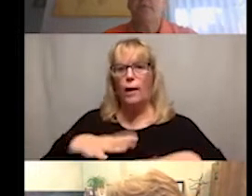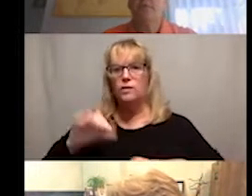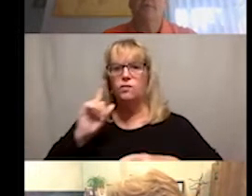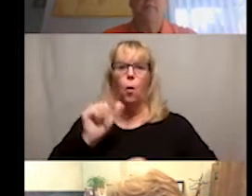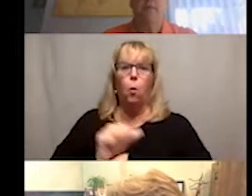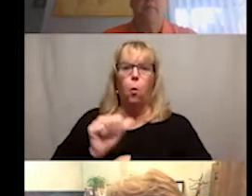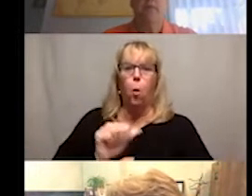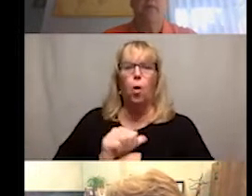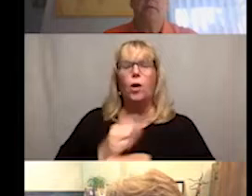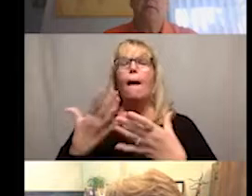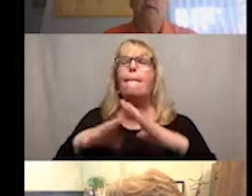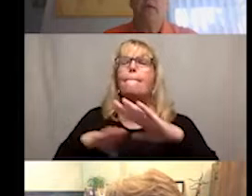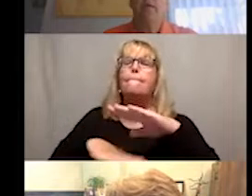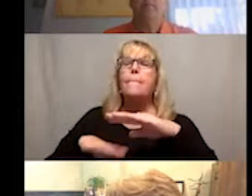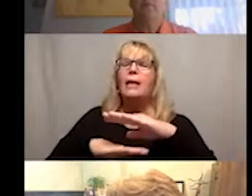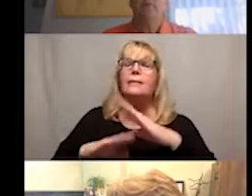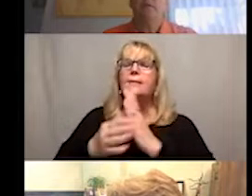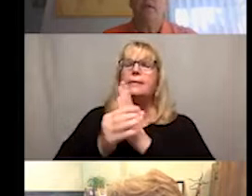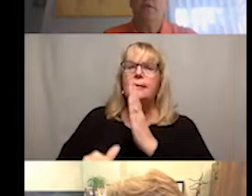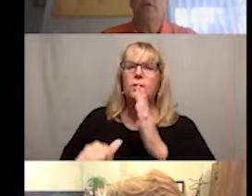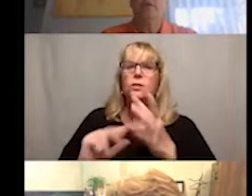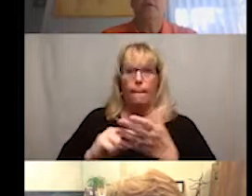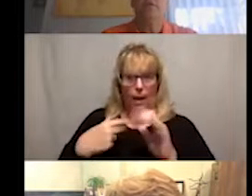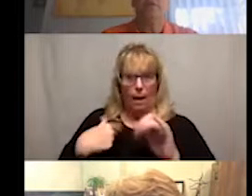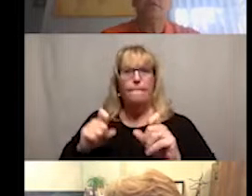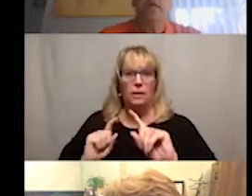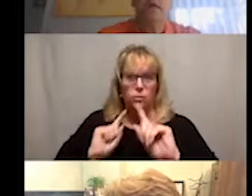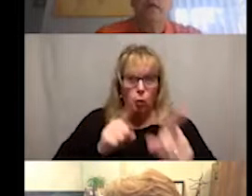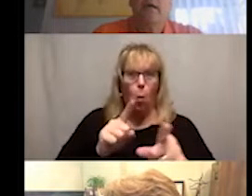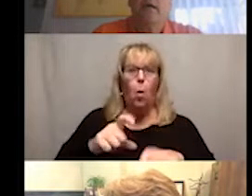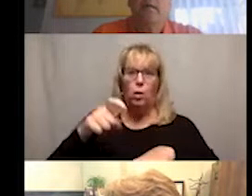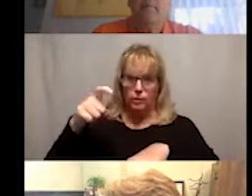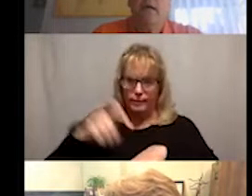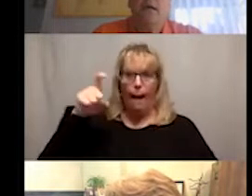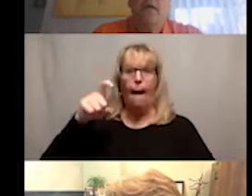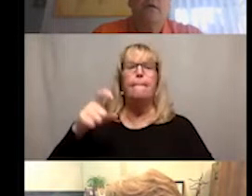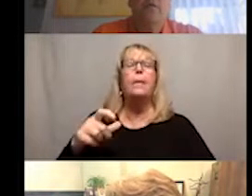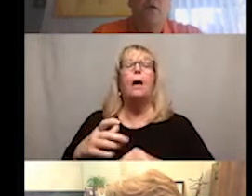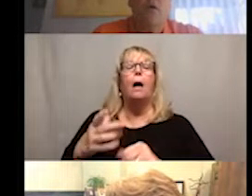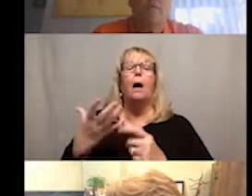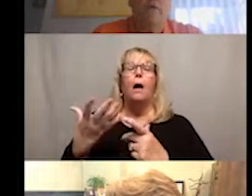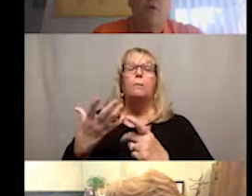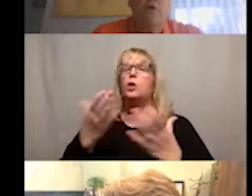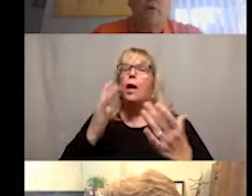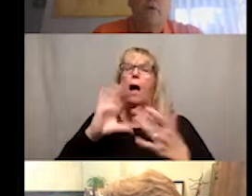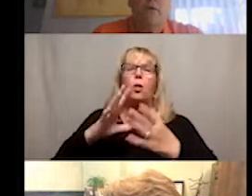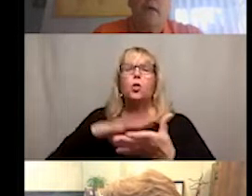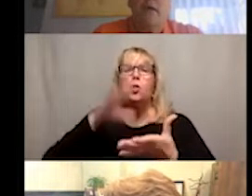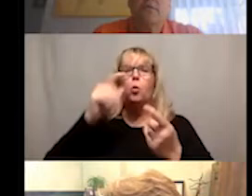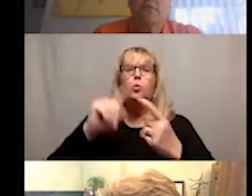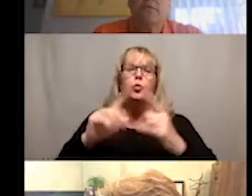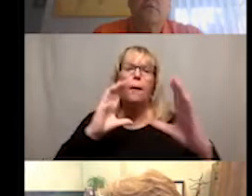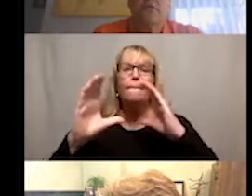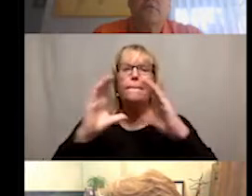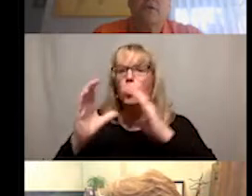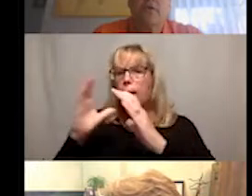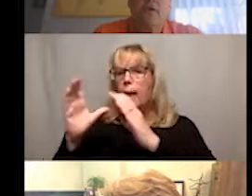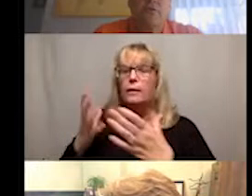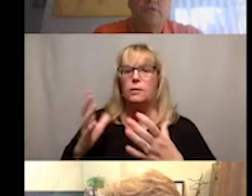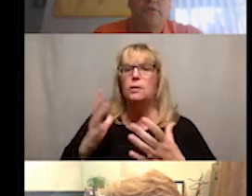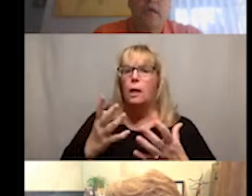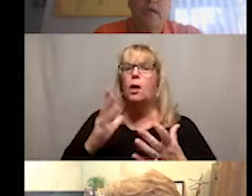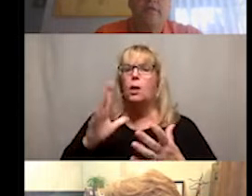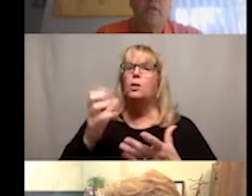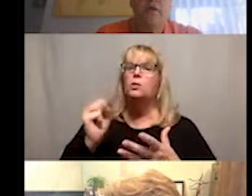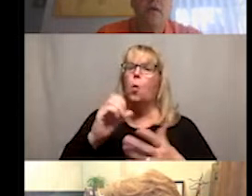skills about being on time communication skills so all of our career counselors or coaches have